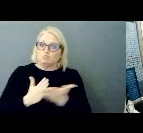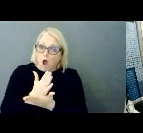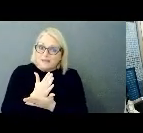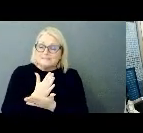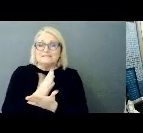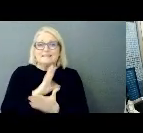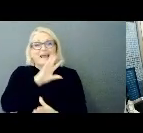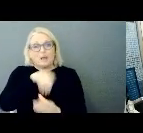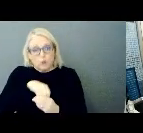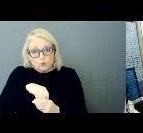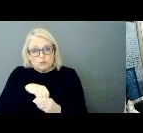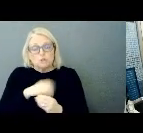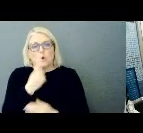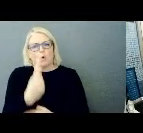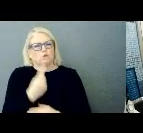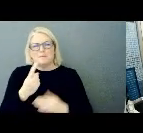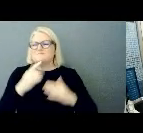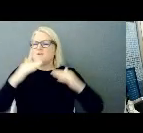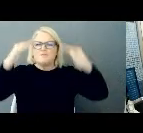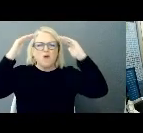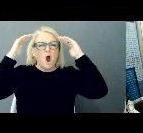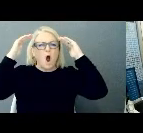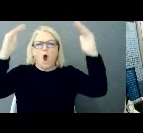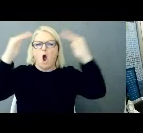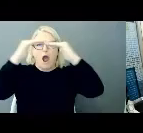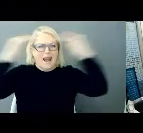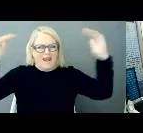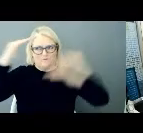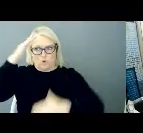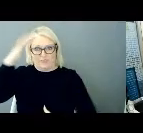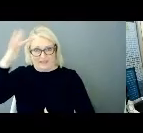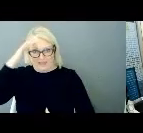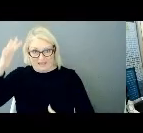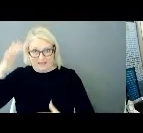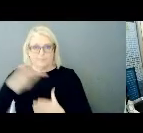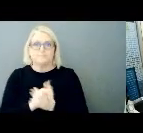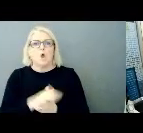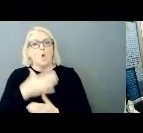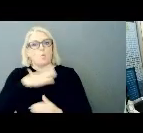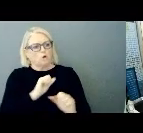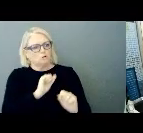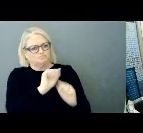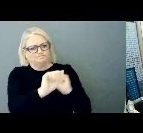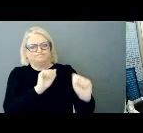very high-level things. It's high on individuality in terms of person-centeredness.